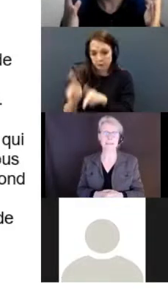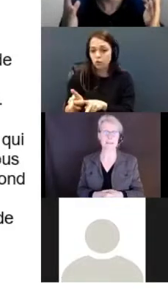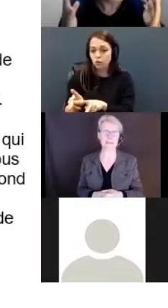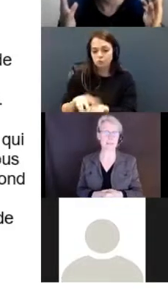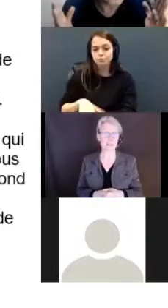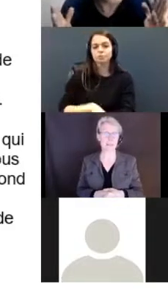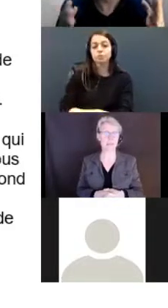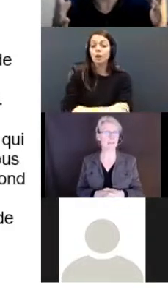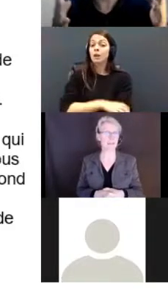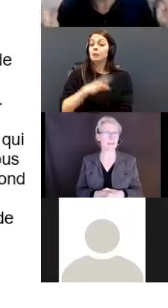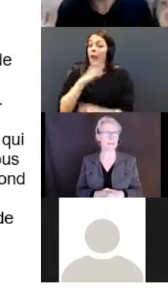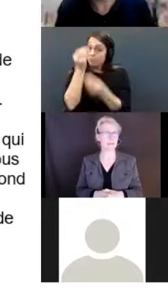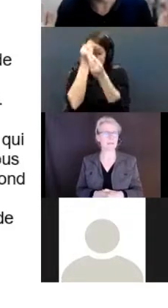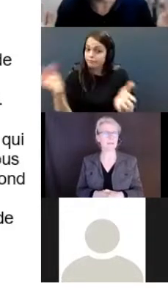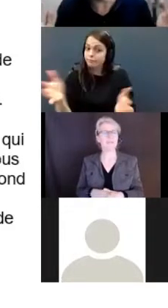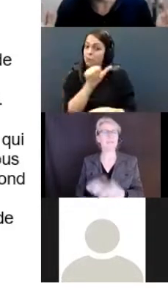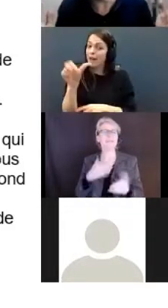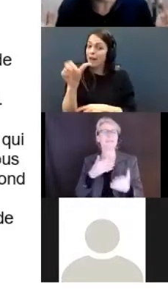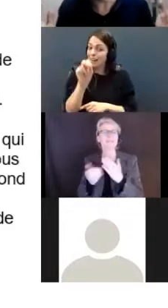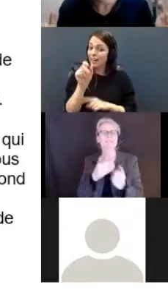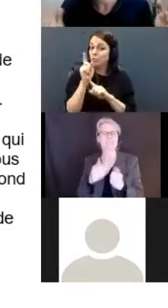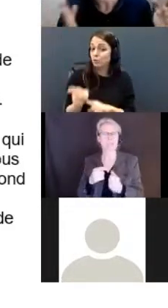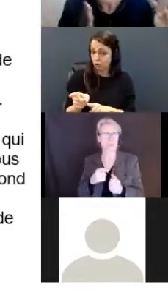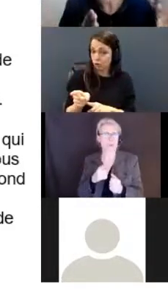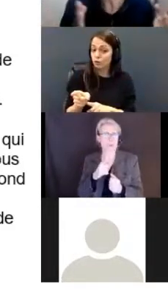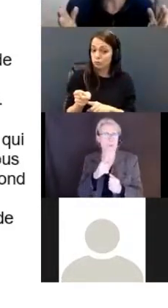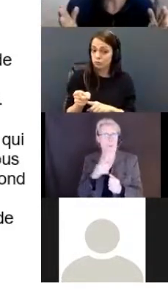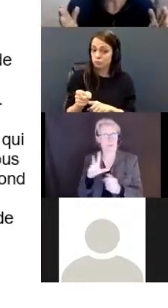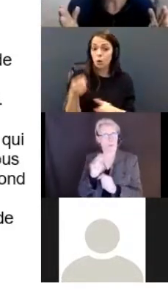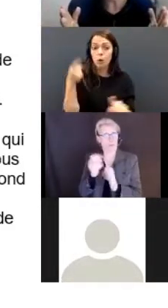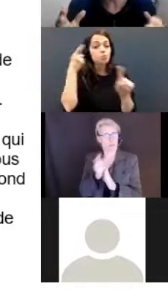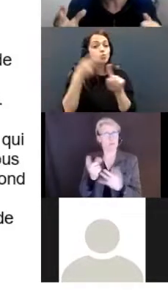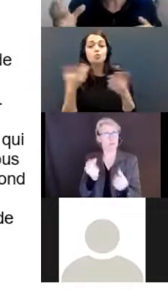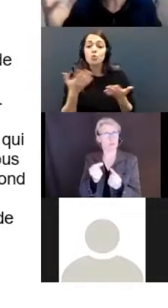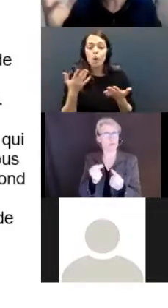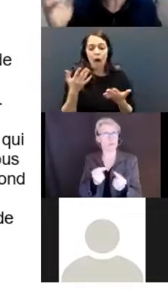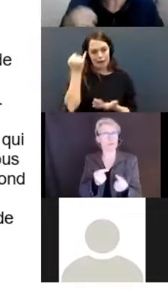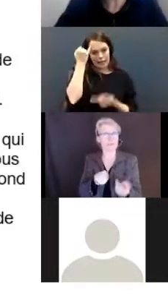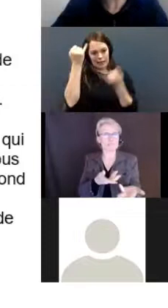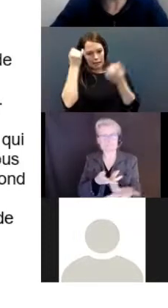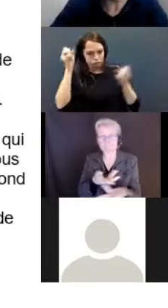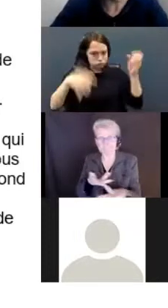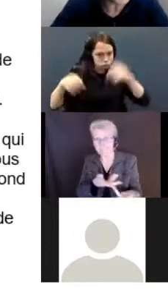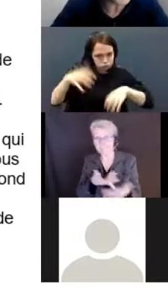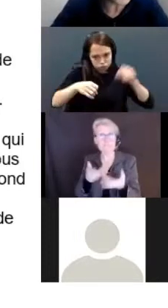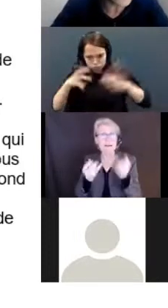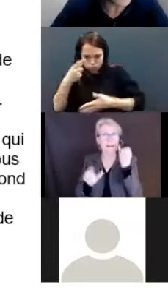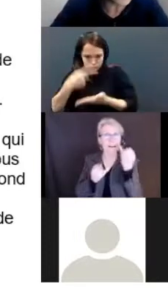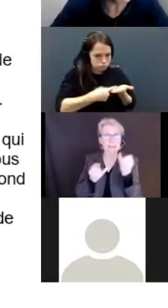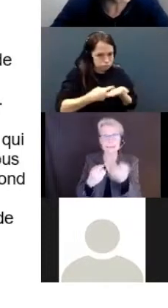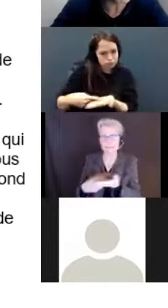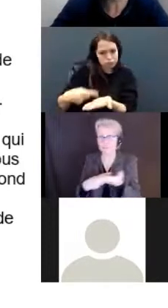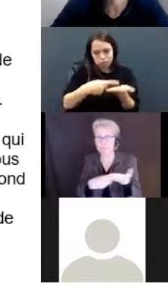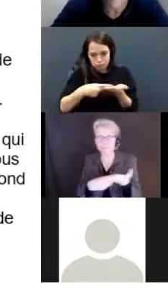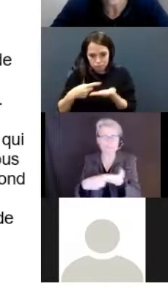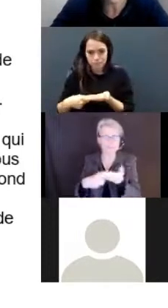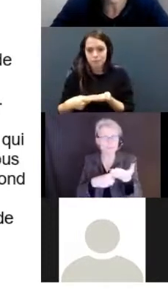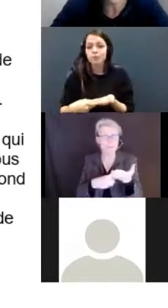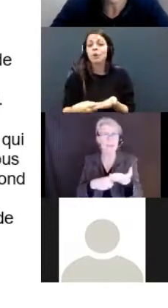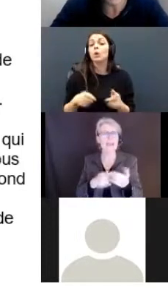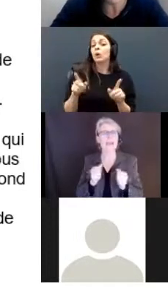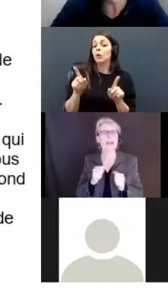the point is to share your ideas and also leave room and time for other people to share their